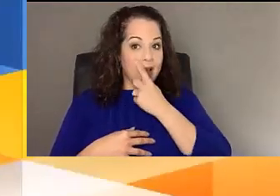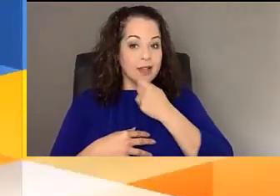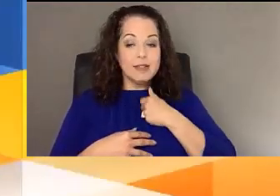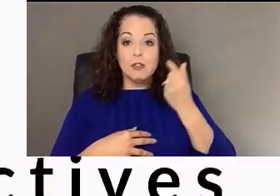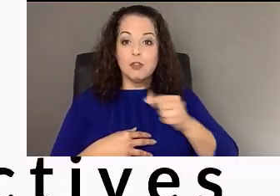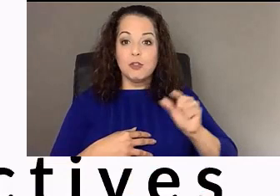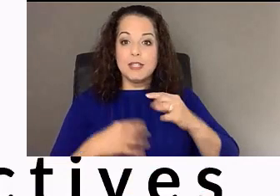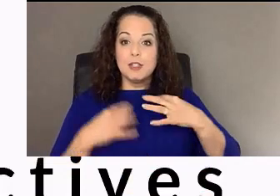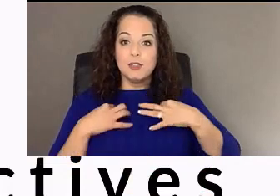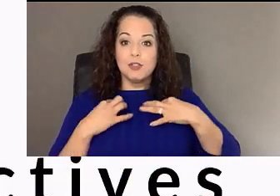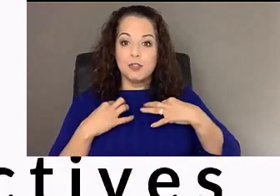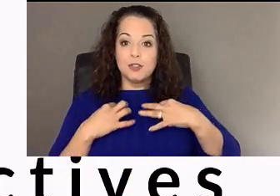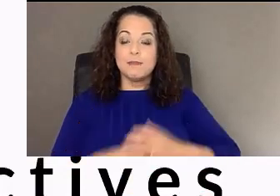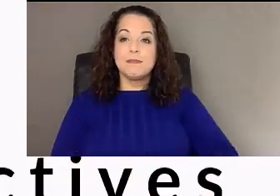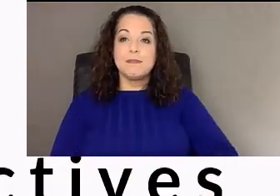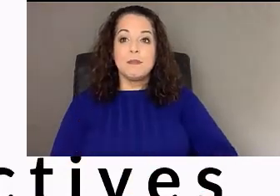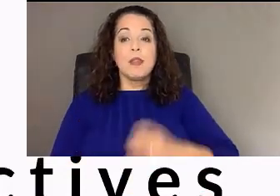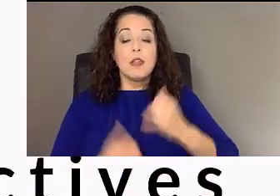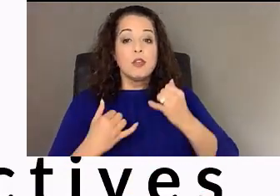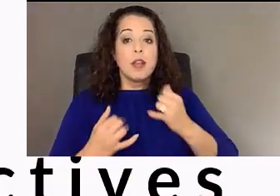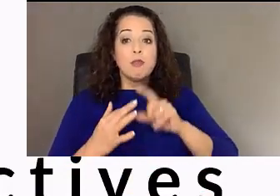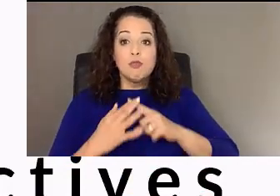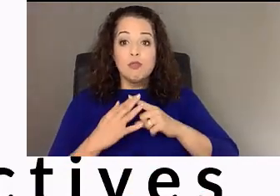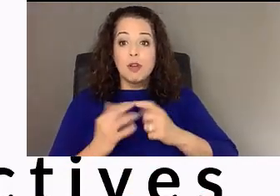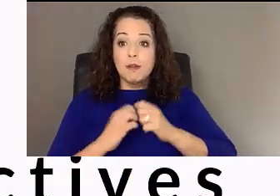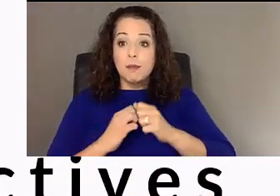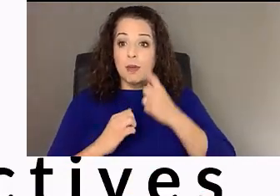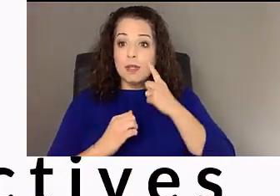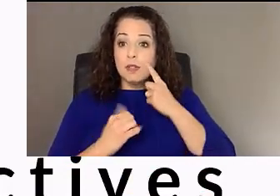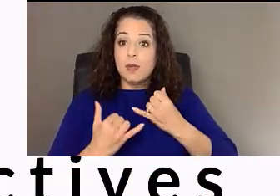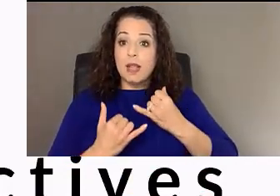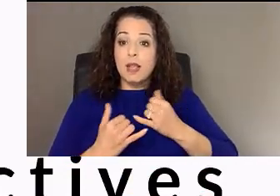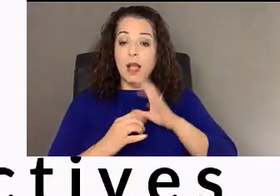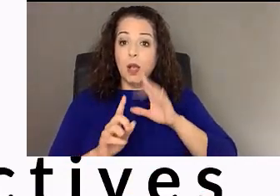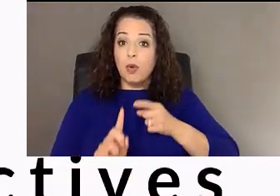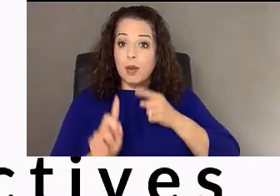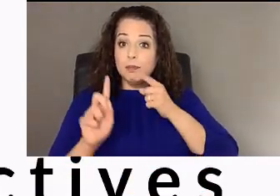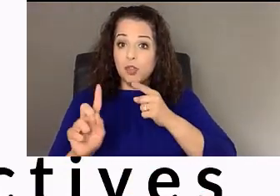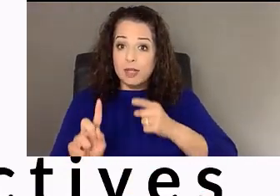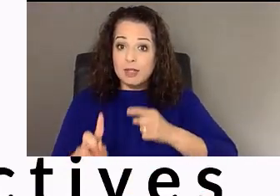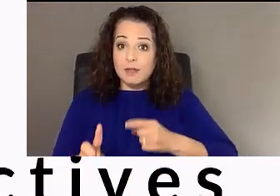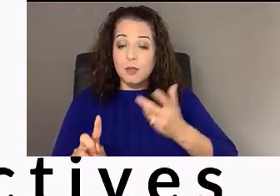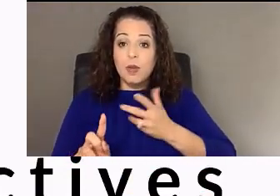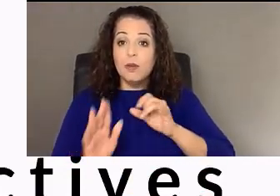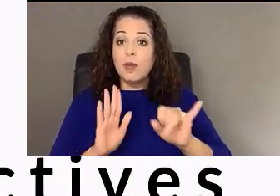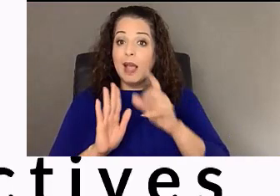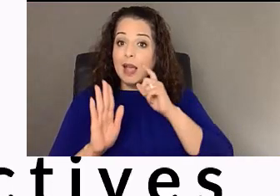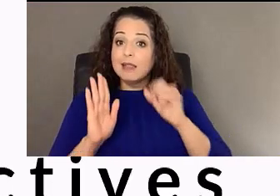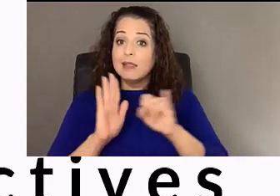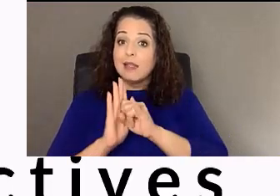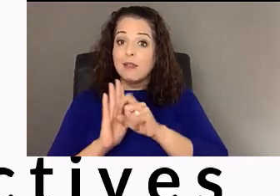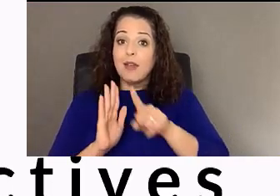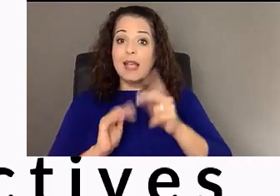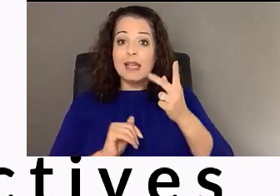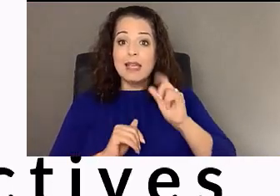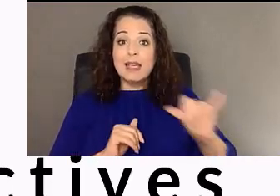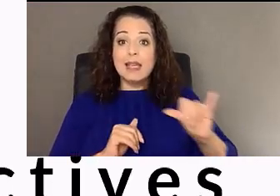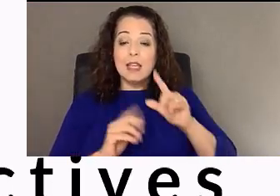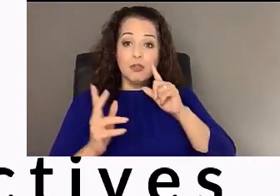And so getting started for today our objectives will be, we'll identify key strategies on how to reach your users.